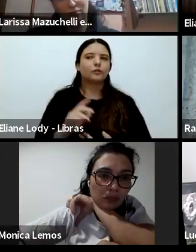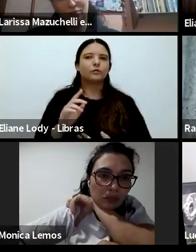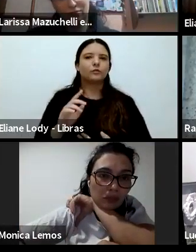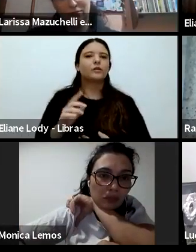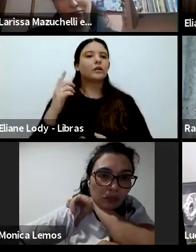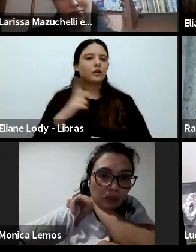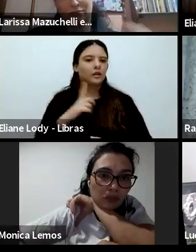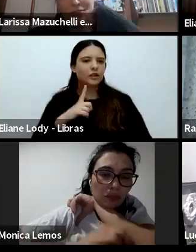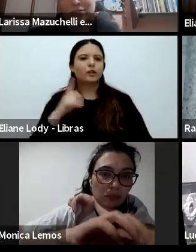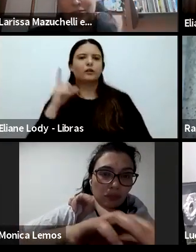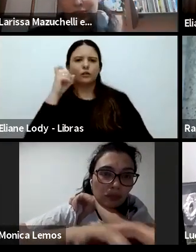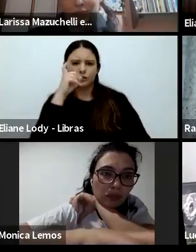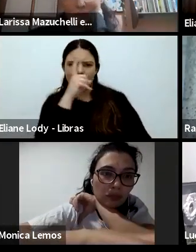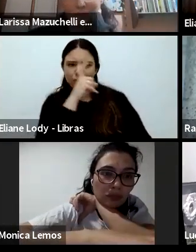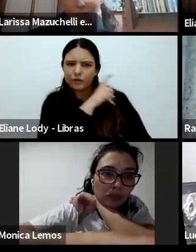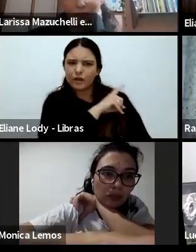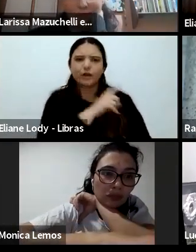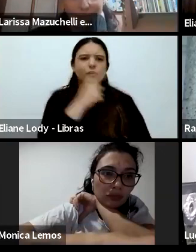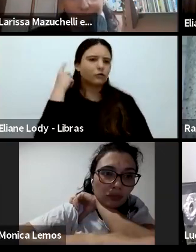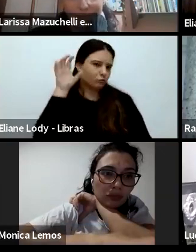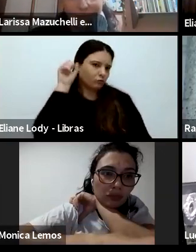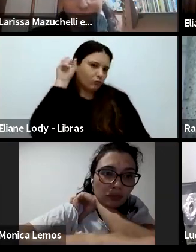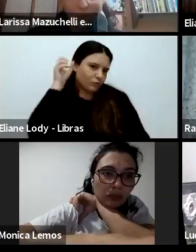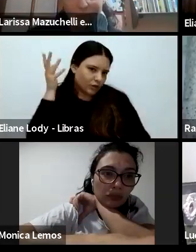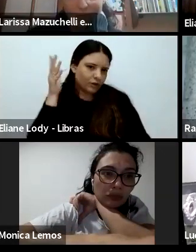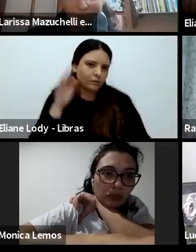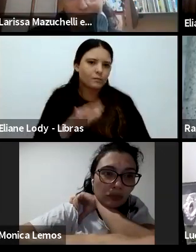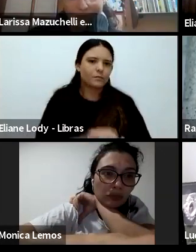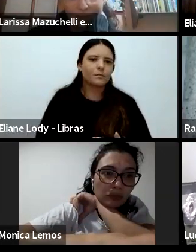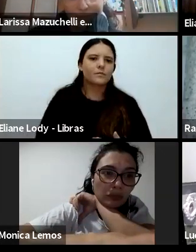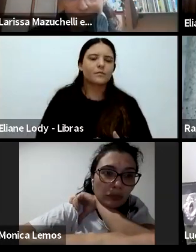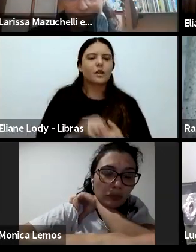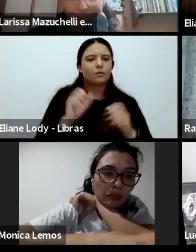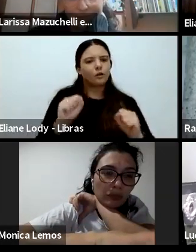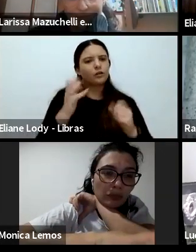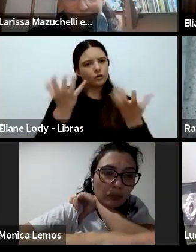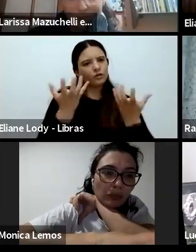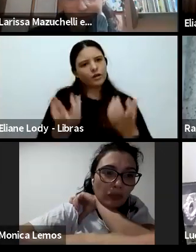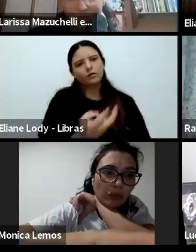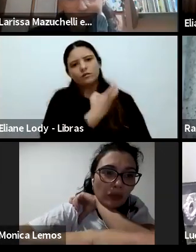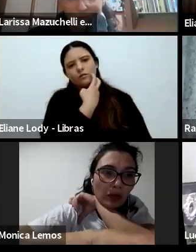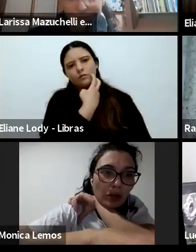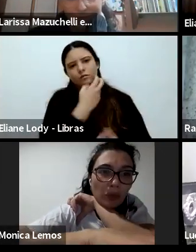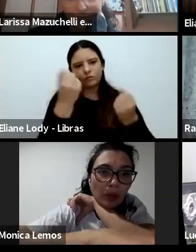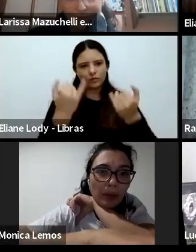o the other way around and then translate to Peter, or translate to Peter, or is that info. sible